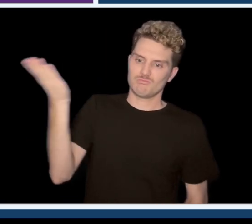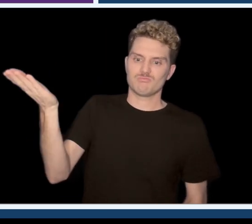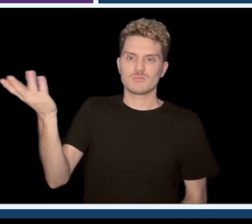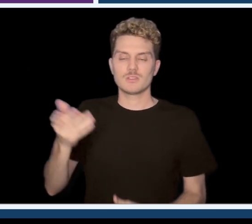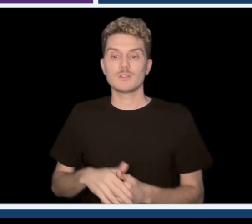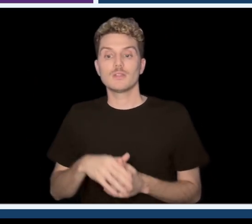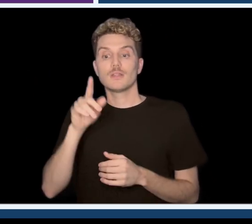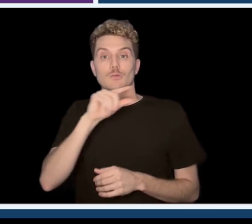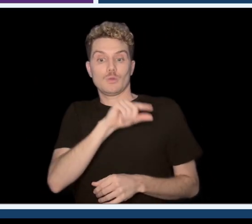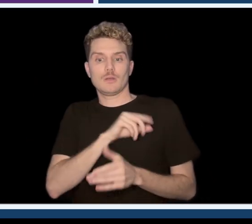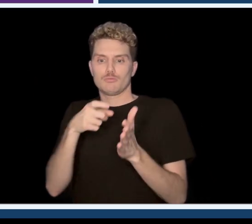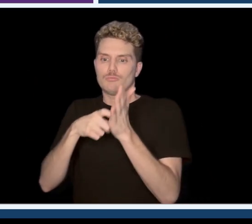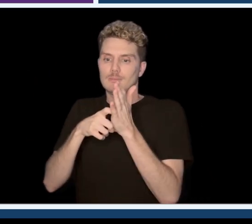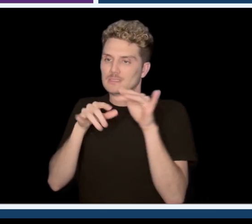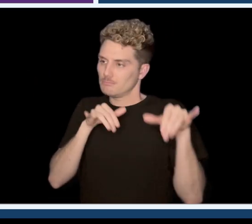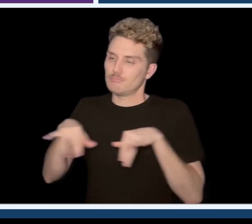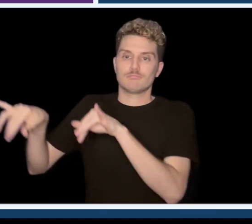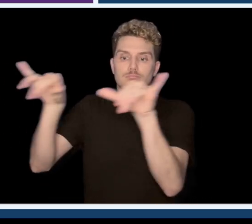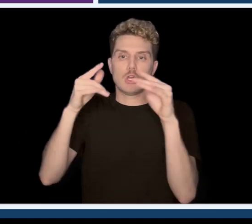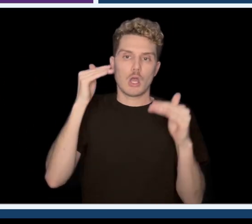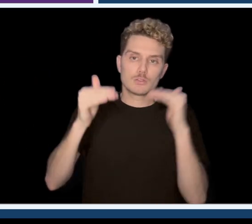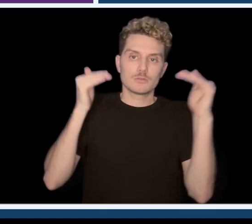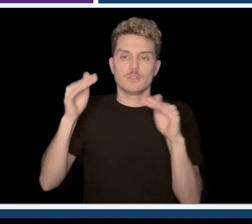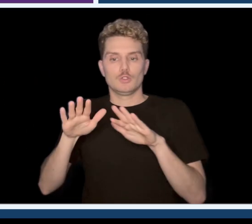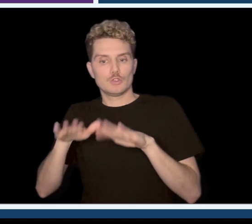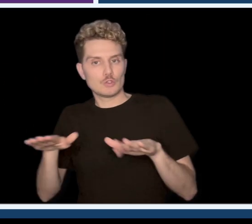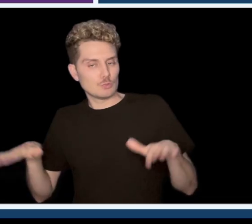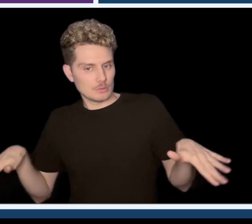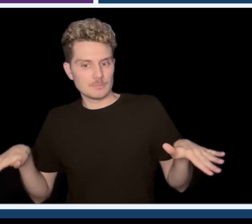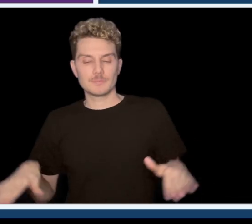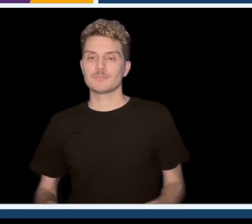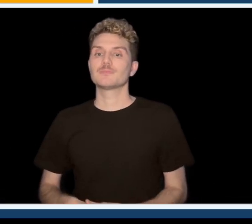The eligibility requirements are the same for adults and children.